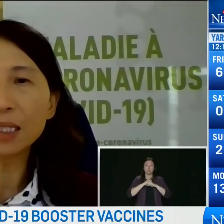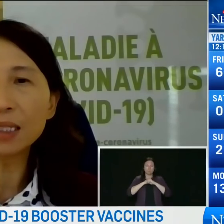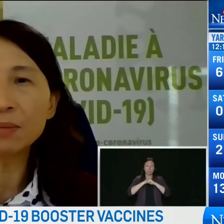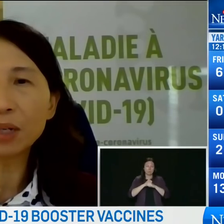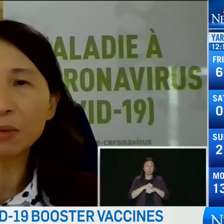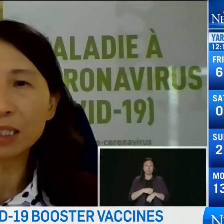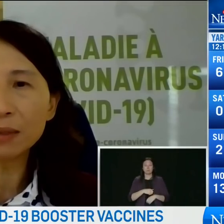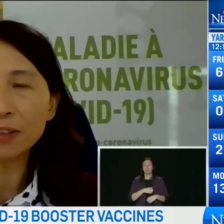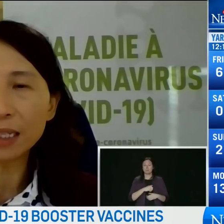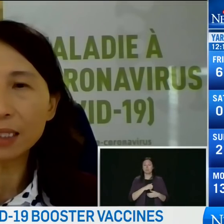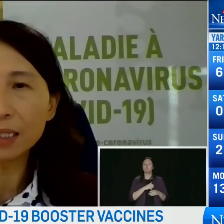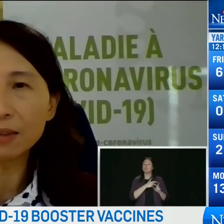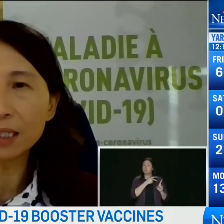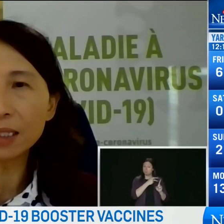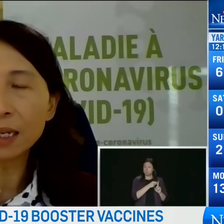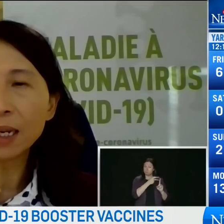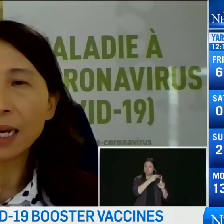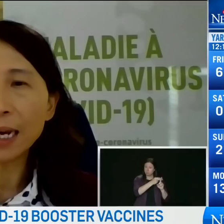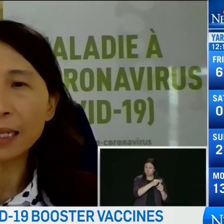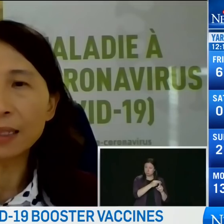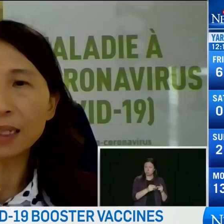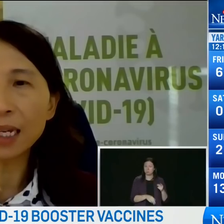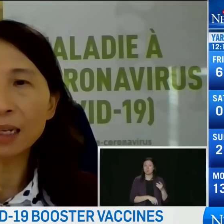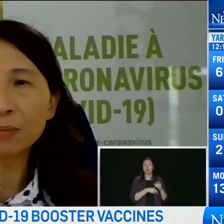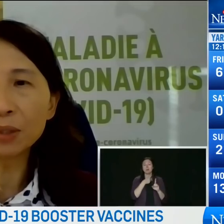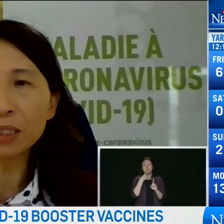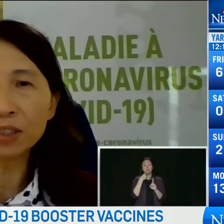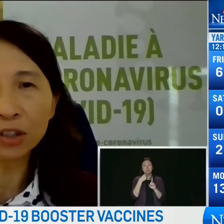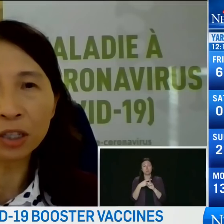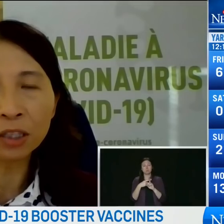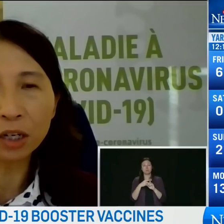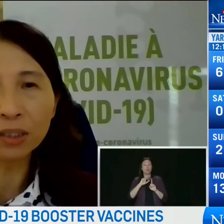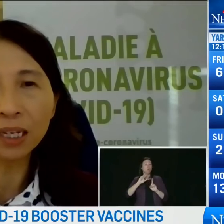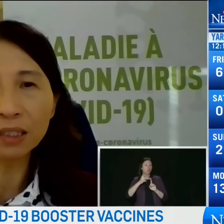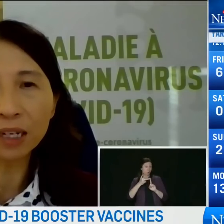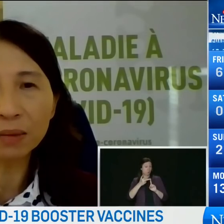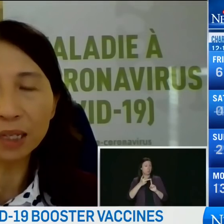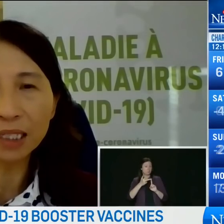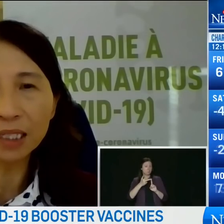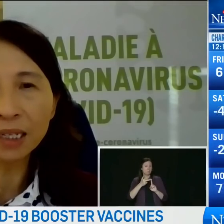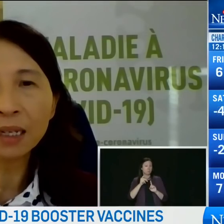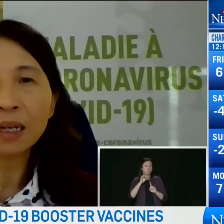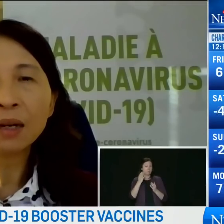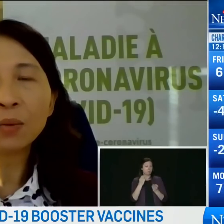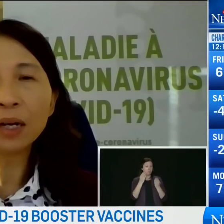OUR BEST TO MAINTAIN LAYERS OF PROTECTION BY COMPLETING THE